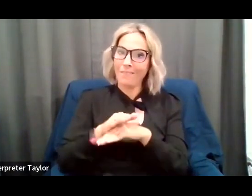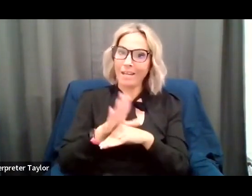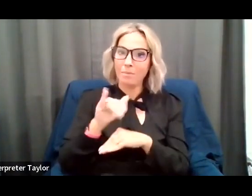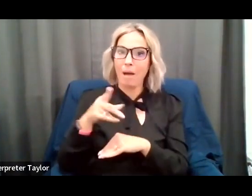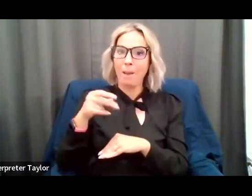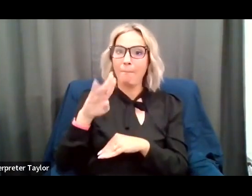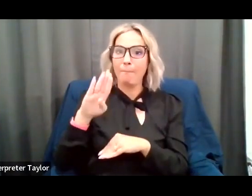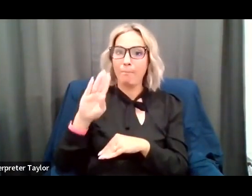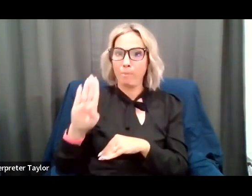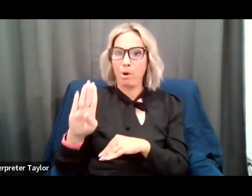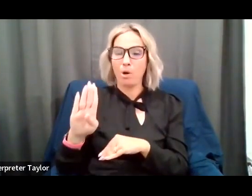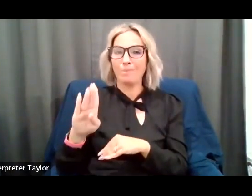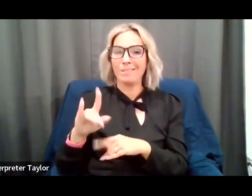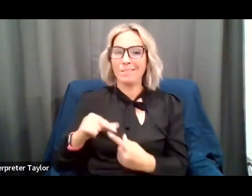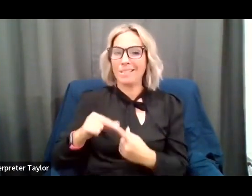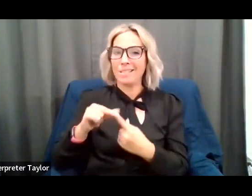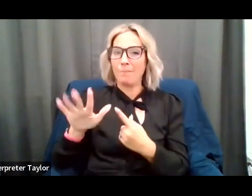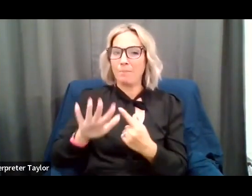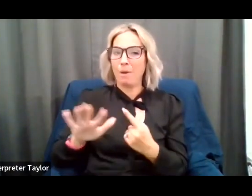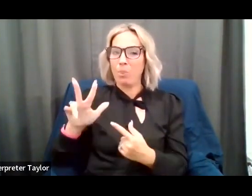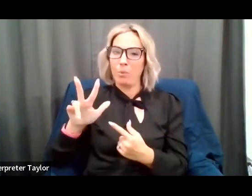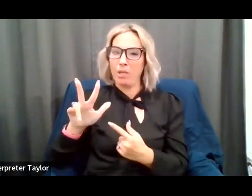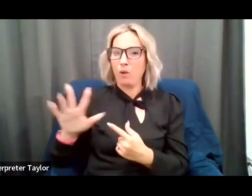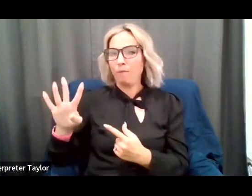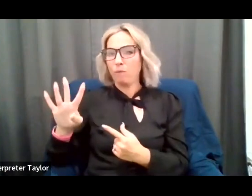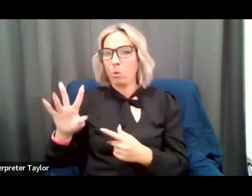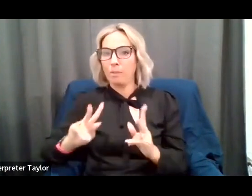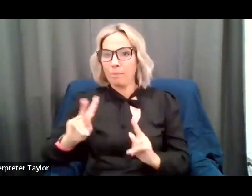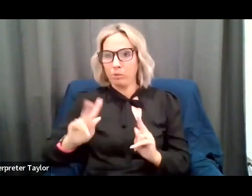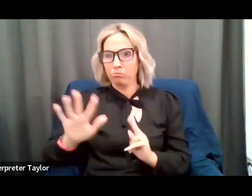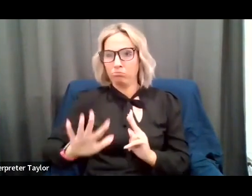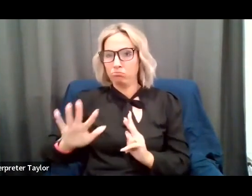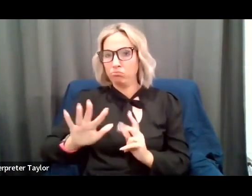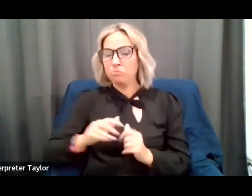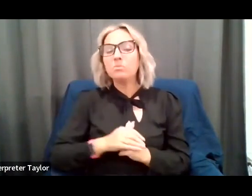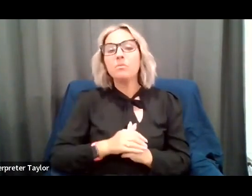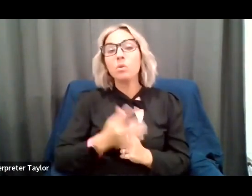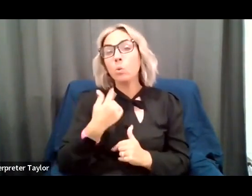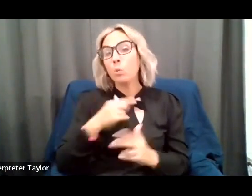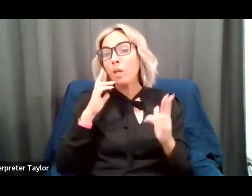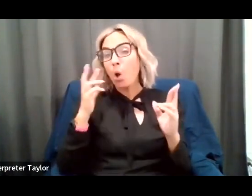except for about three or four individuals. We are hopeful that we can reach